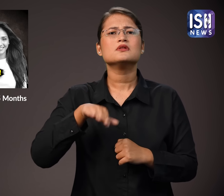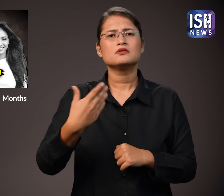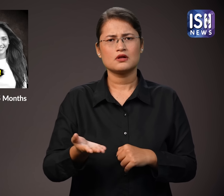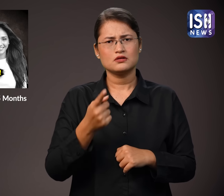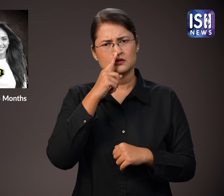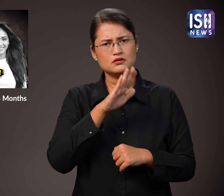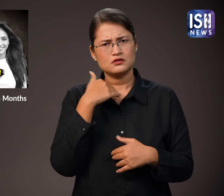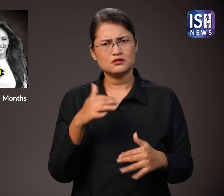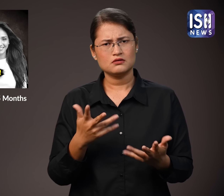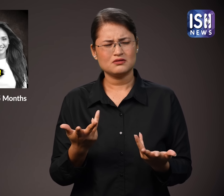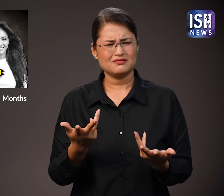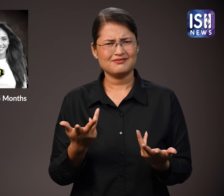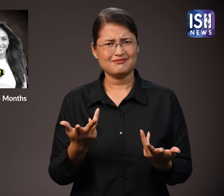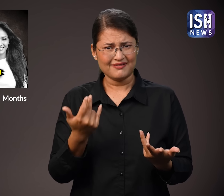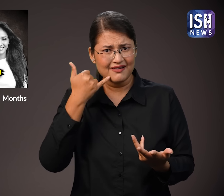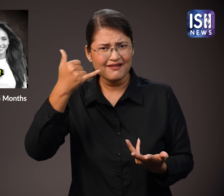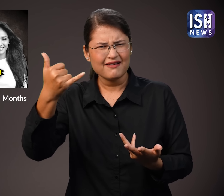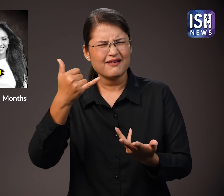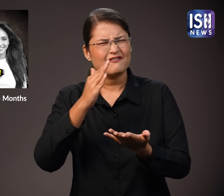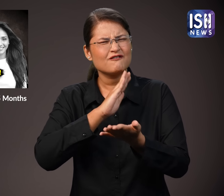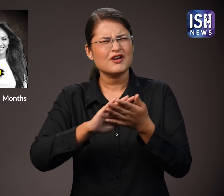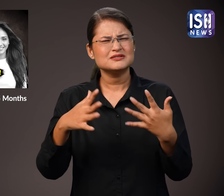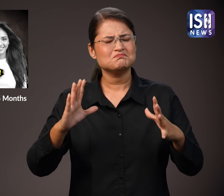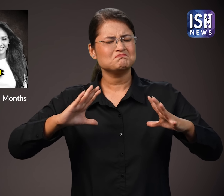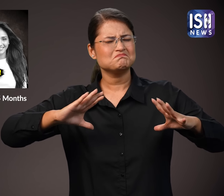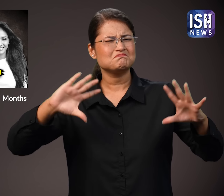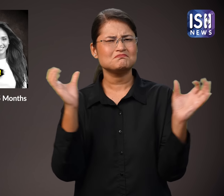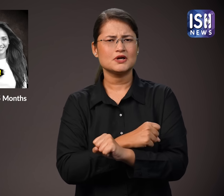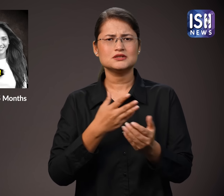Soon after, Twisha died. That call never came.